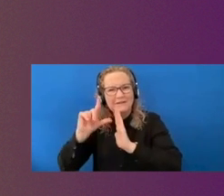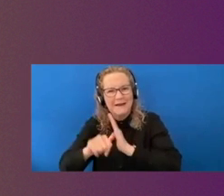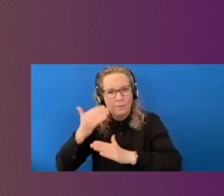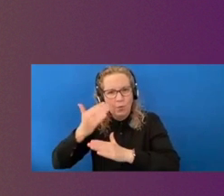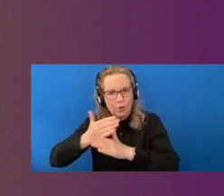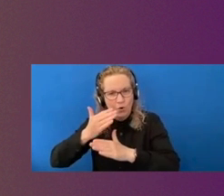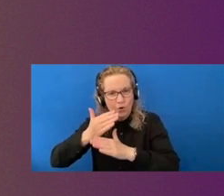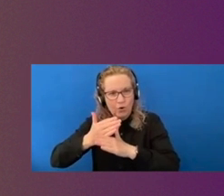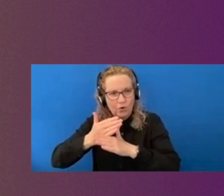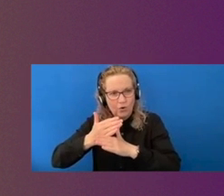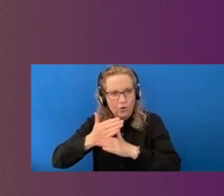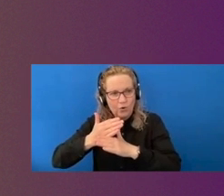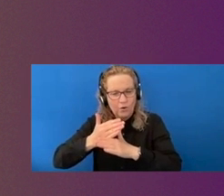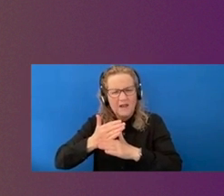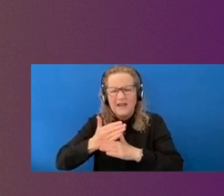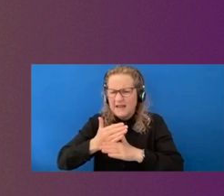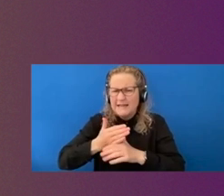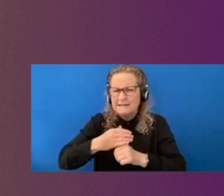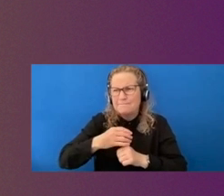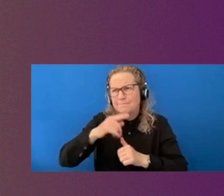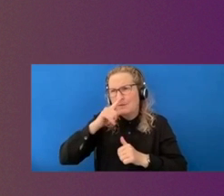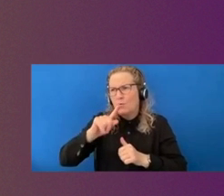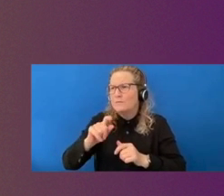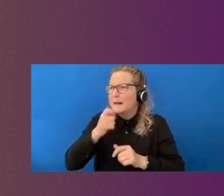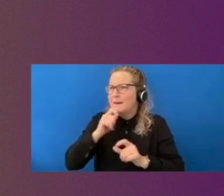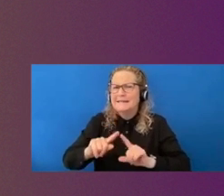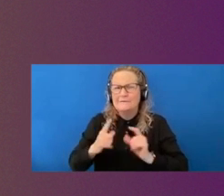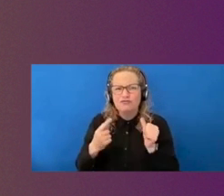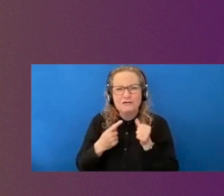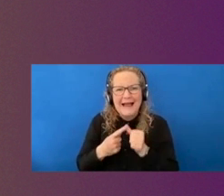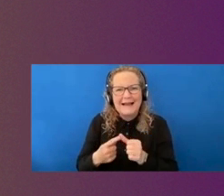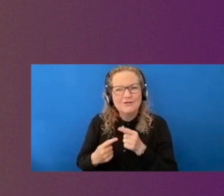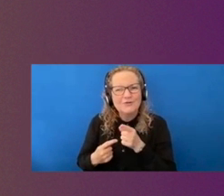and react or respond to you personally and then more broadly like what shifts have you noticed